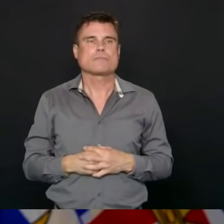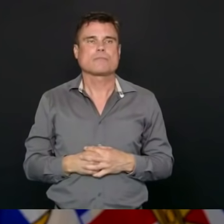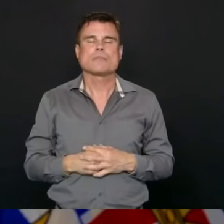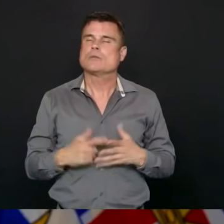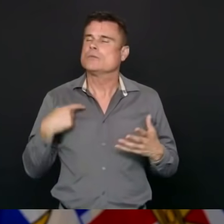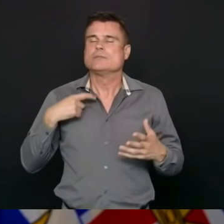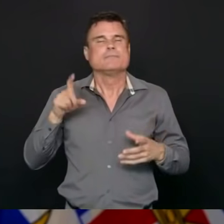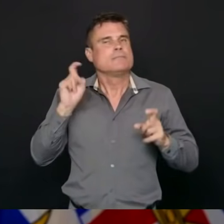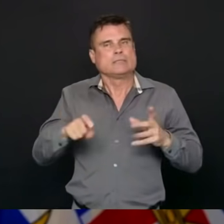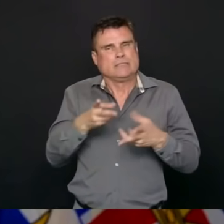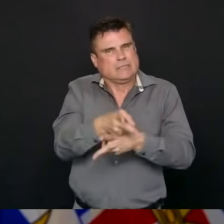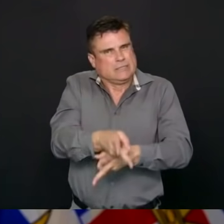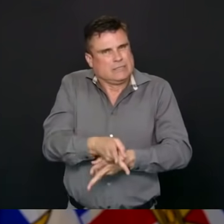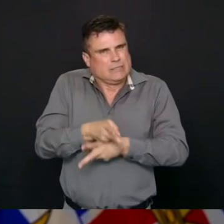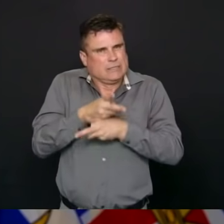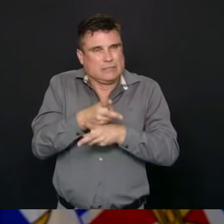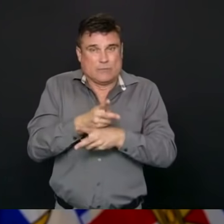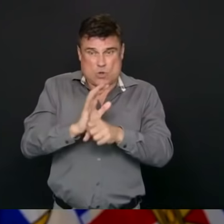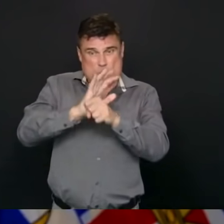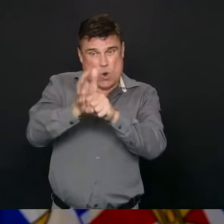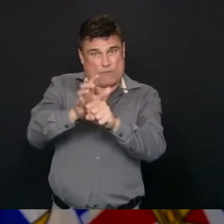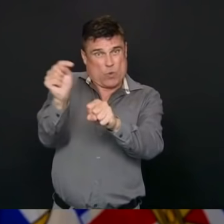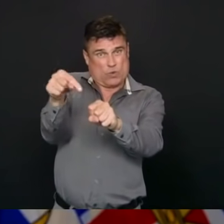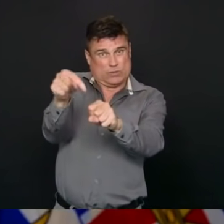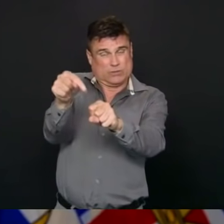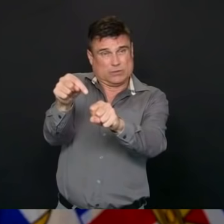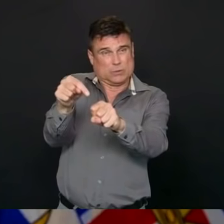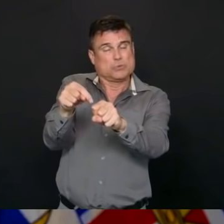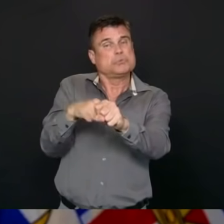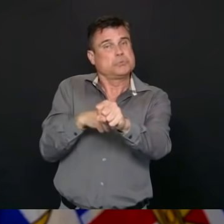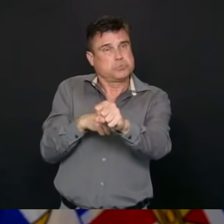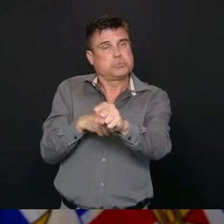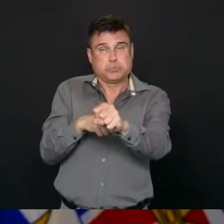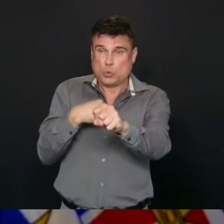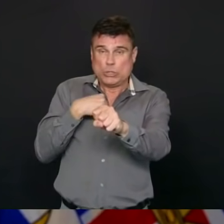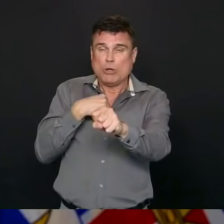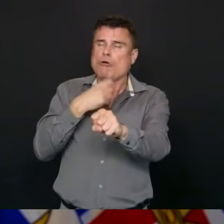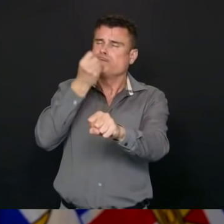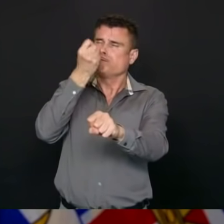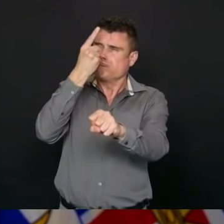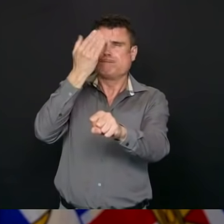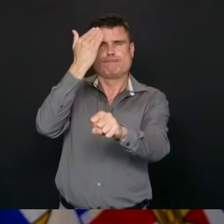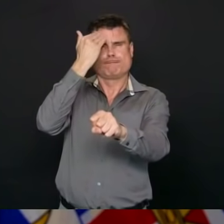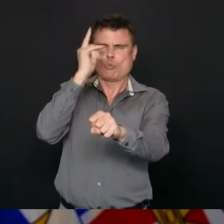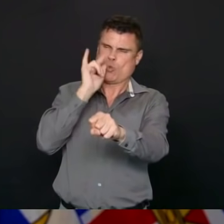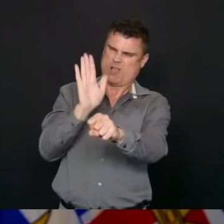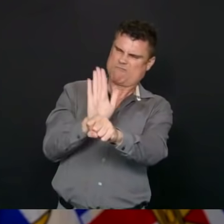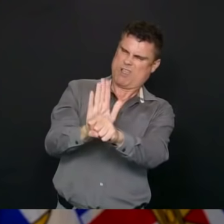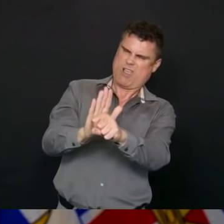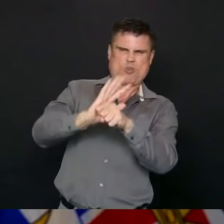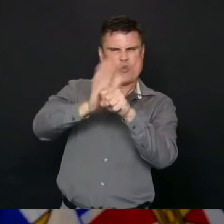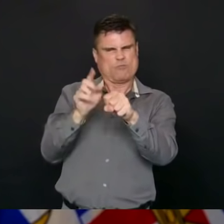because there is so much we don't know about the virus and it can be